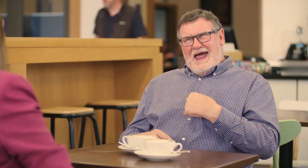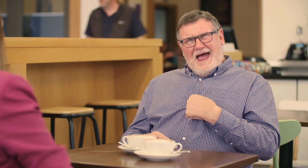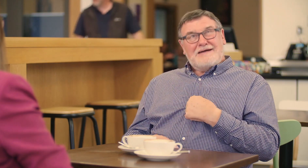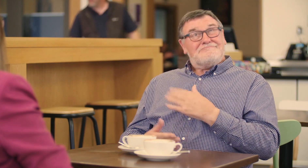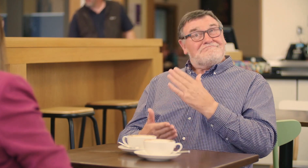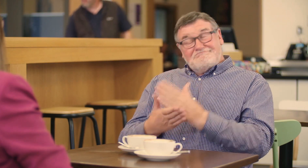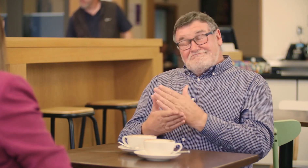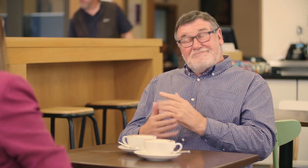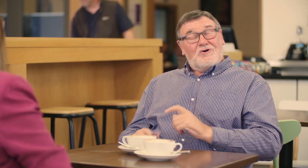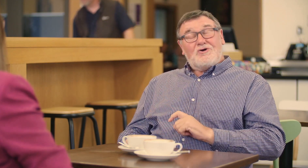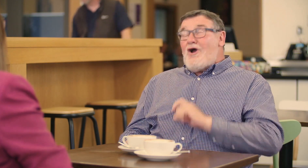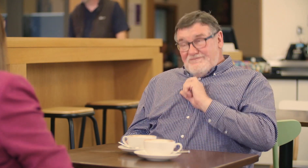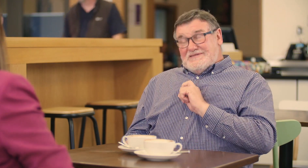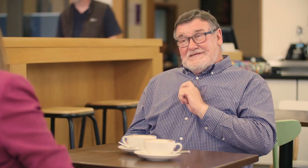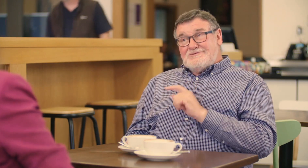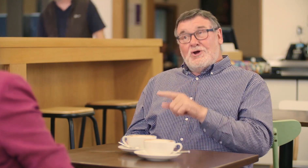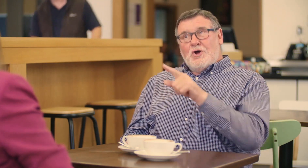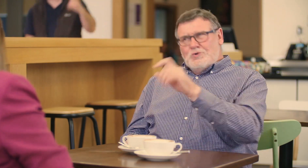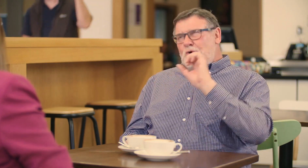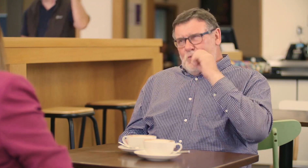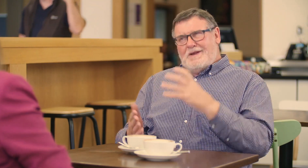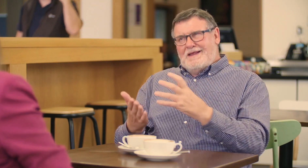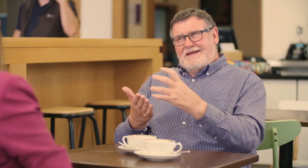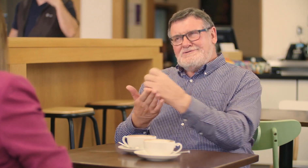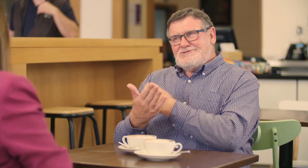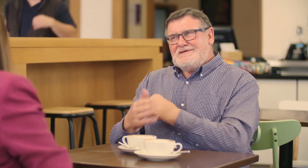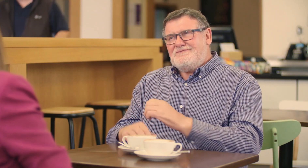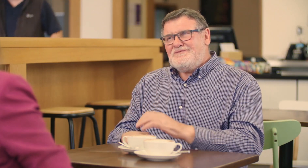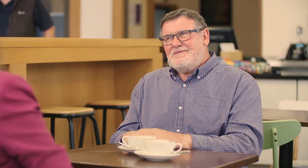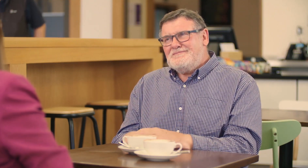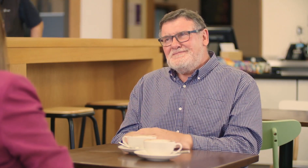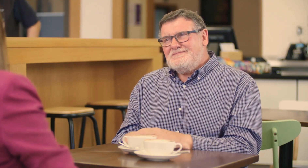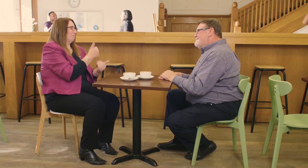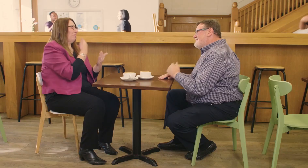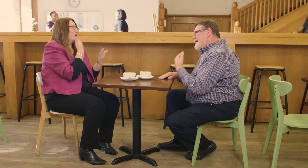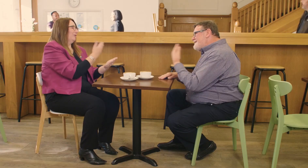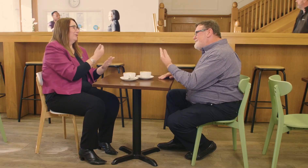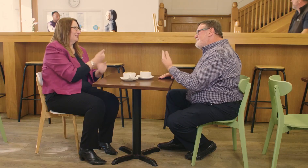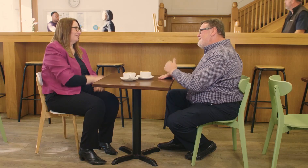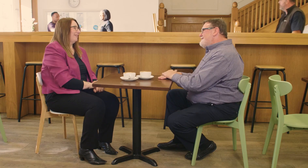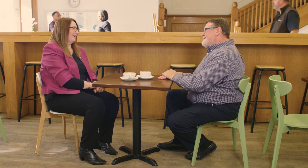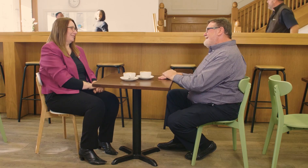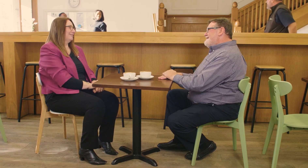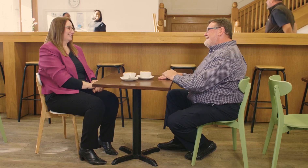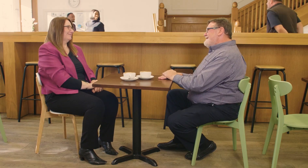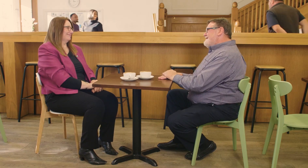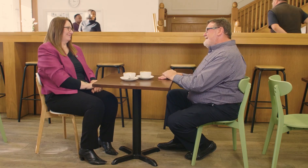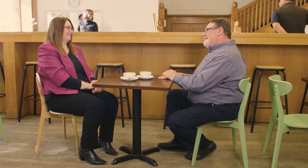I have every confidence you'll be a success! Thank you! - Thank you.